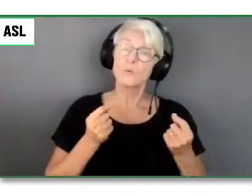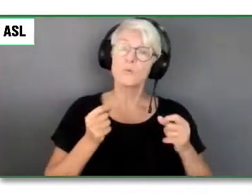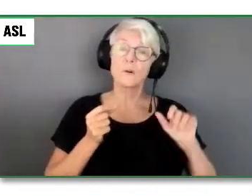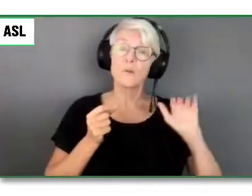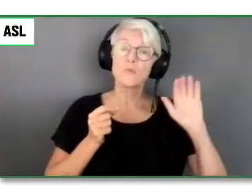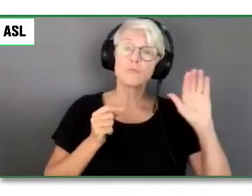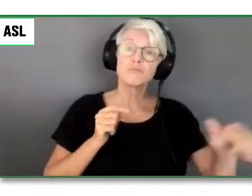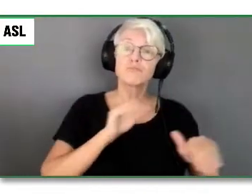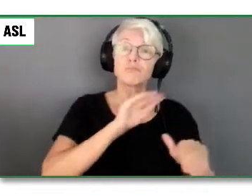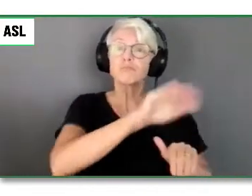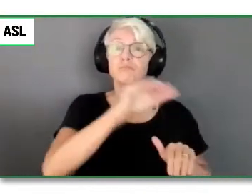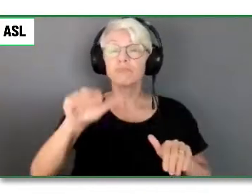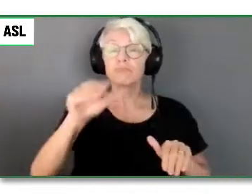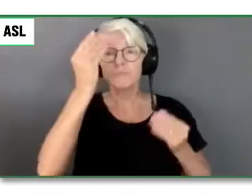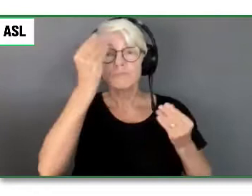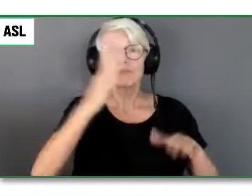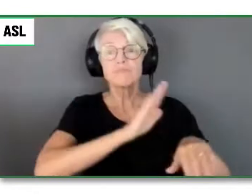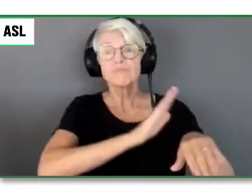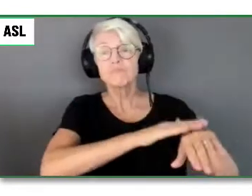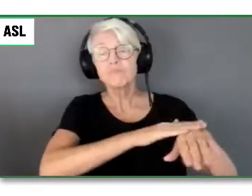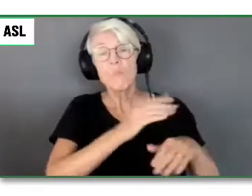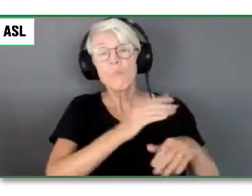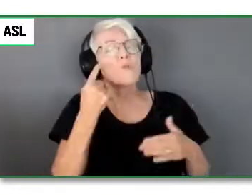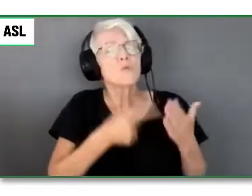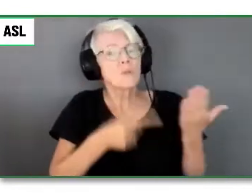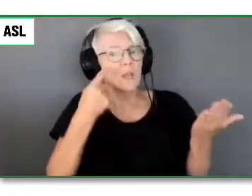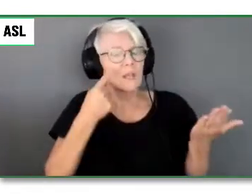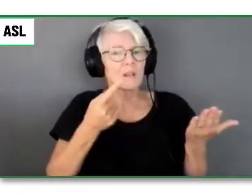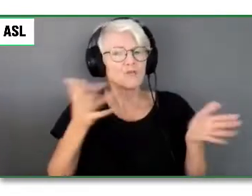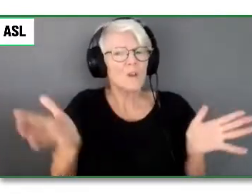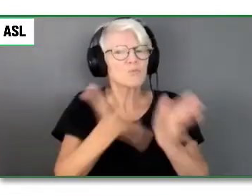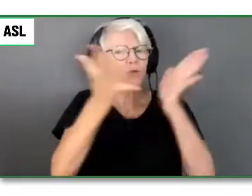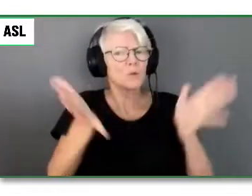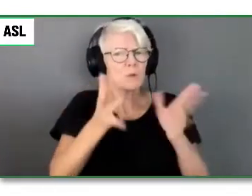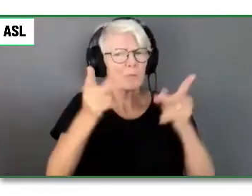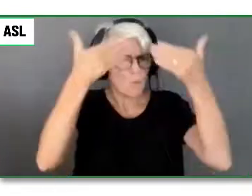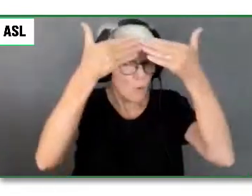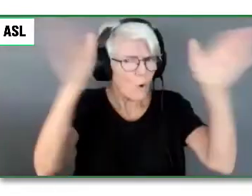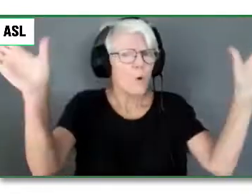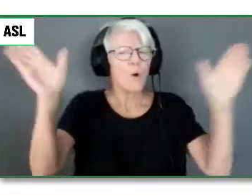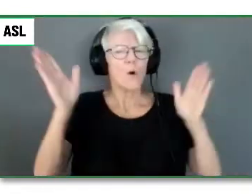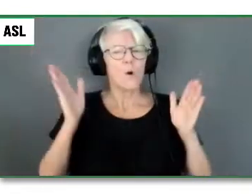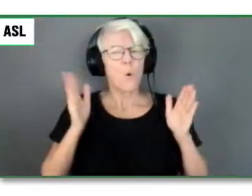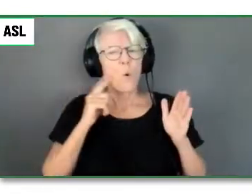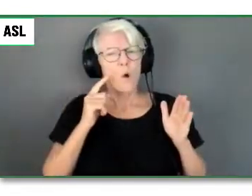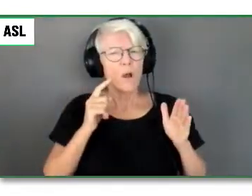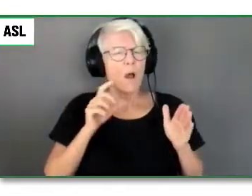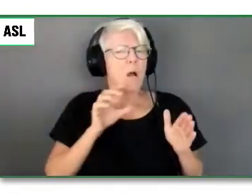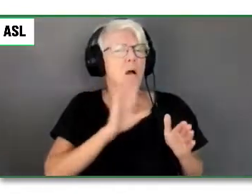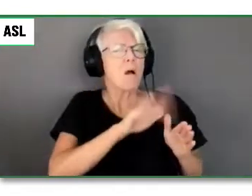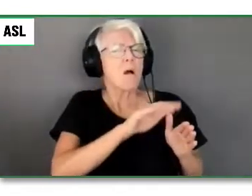beliefs and thoughts about what people with disabilities can and cannot do.